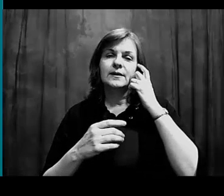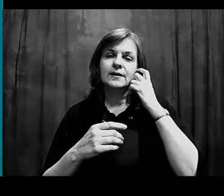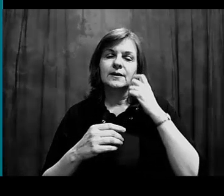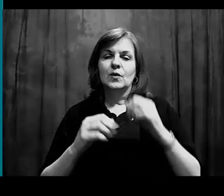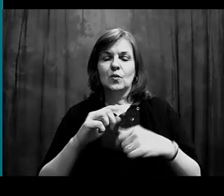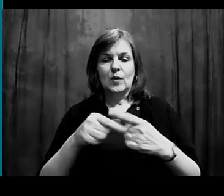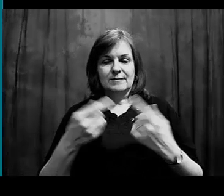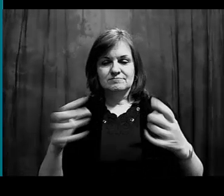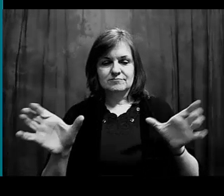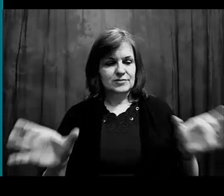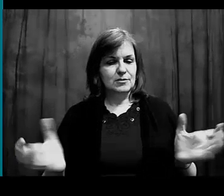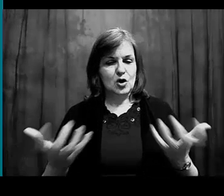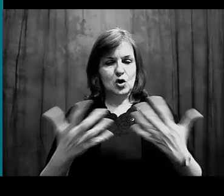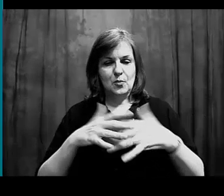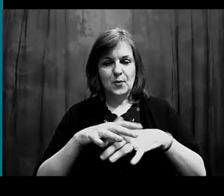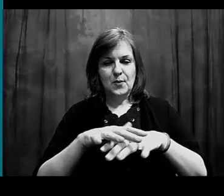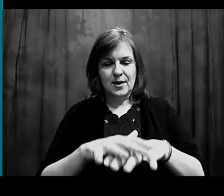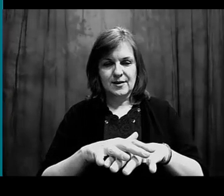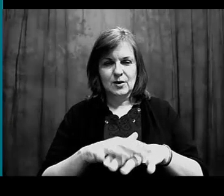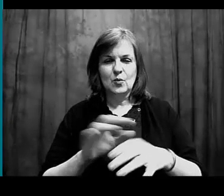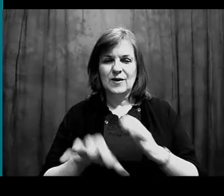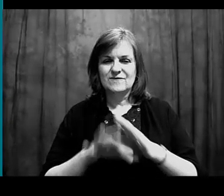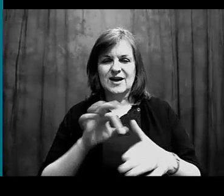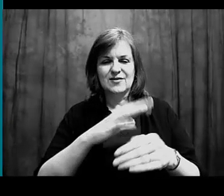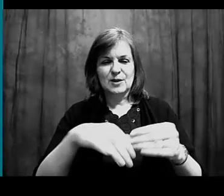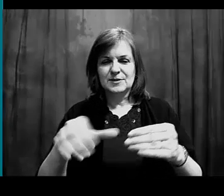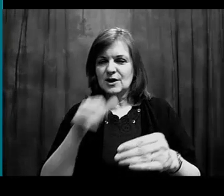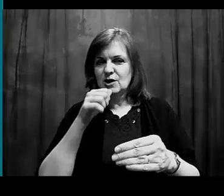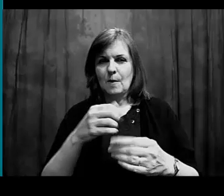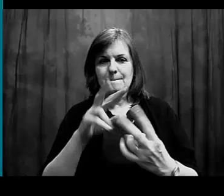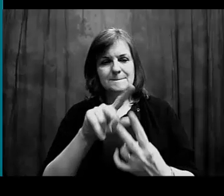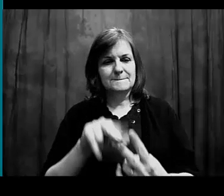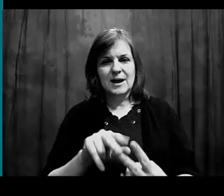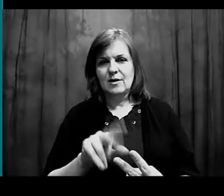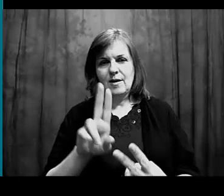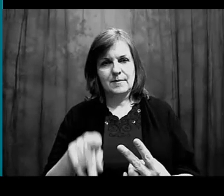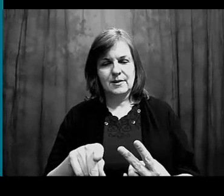our concern is over time the chromosomes in a hybridization event don't actually pair up so